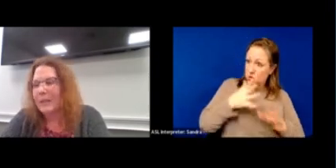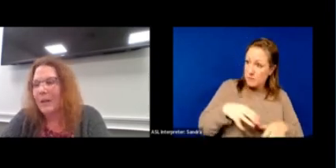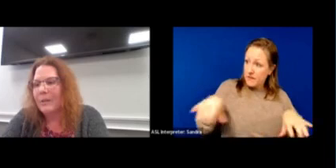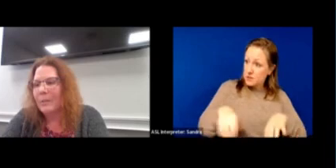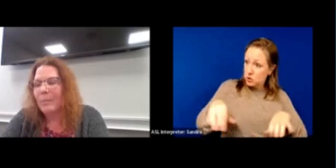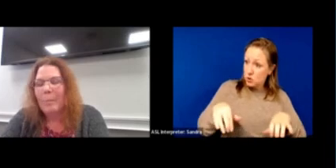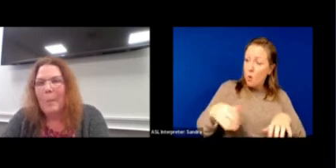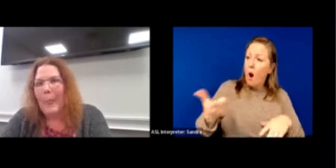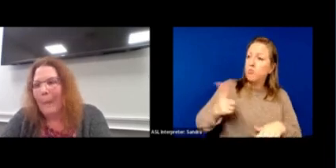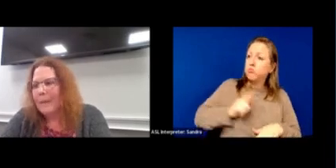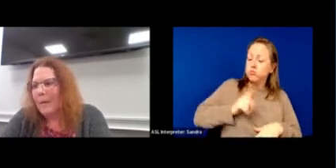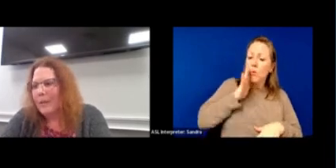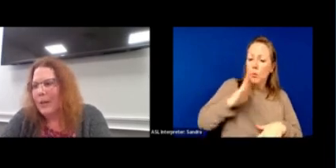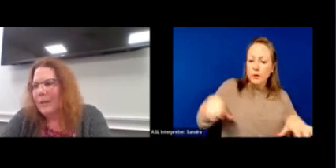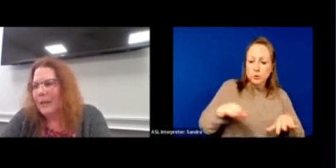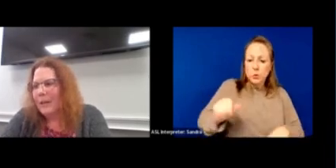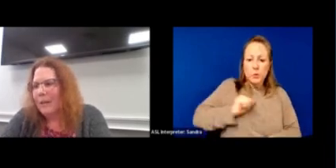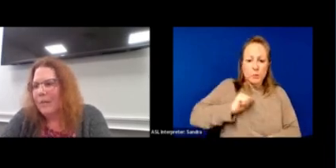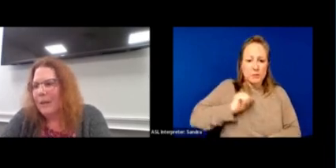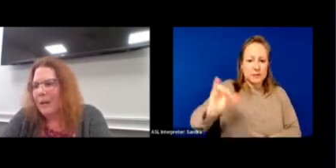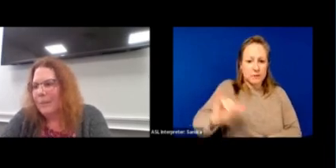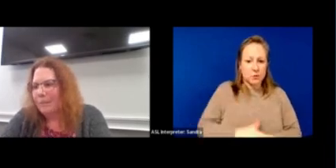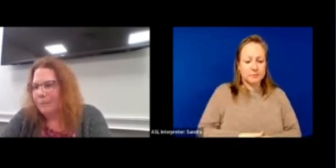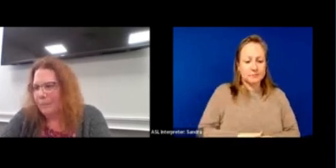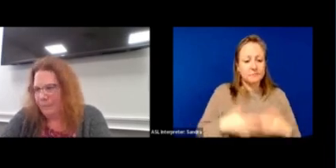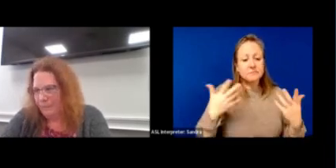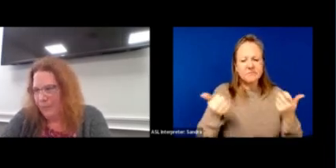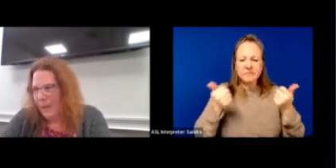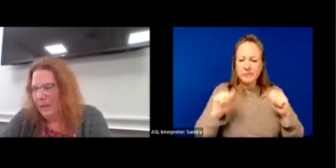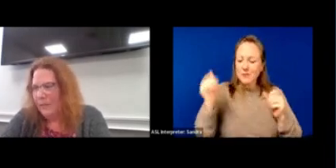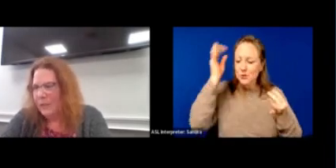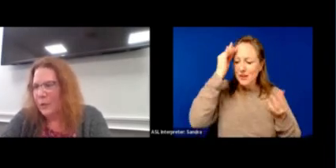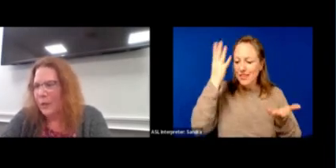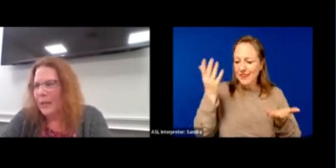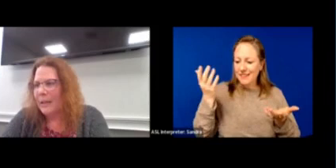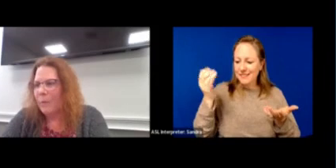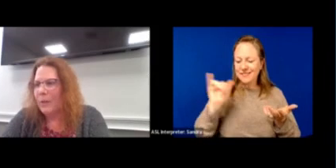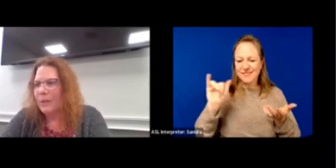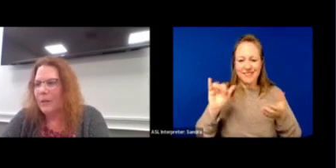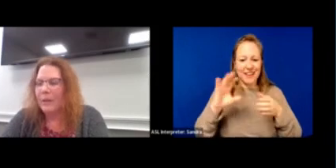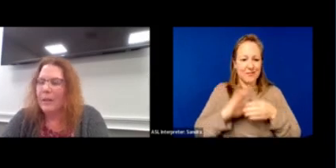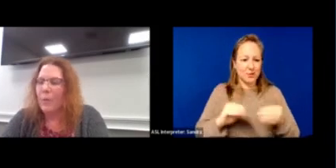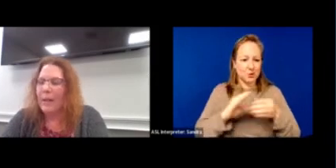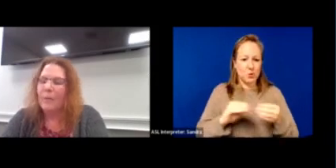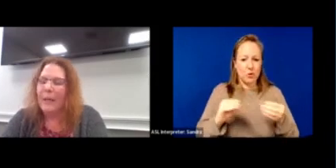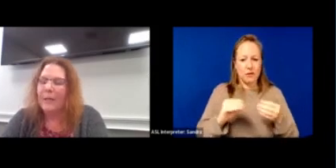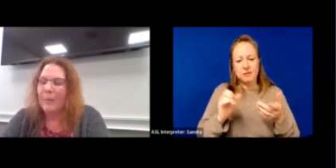themselves. So I was trying to think of kind of a story that would, or way that we have